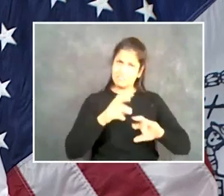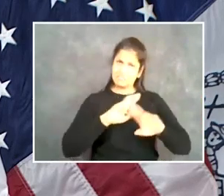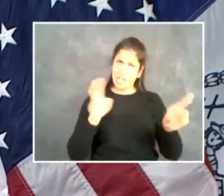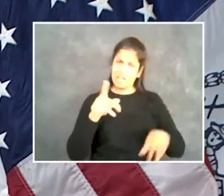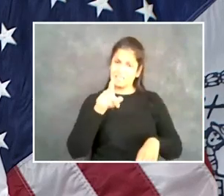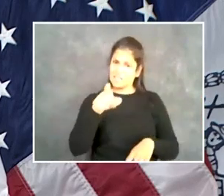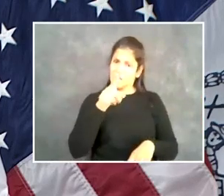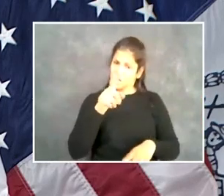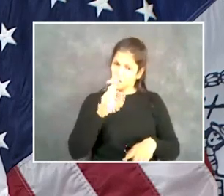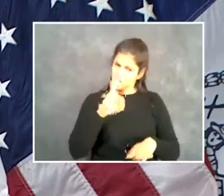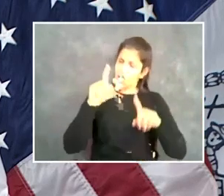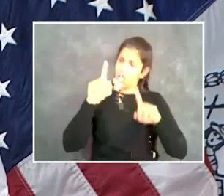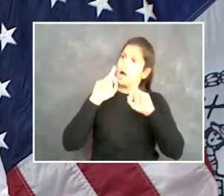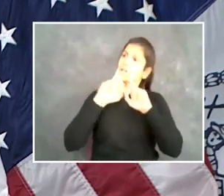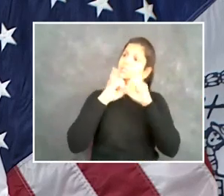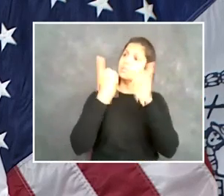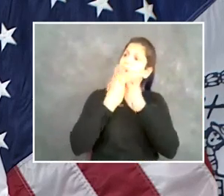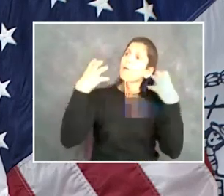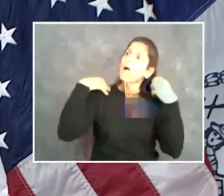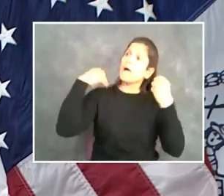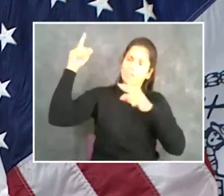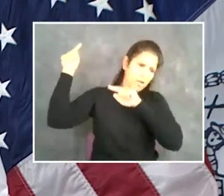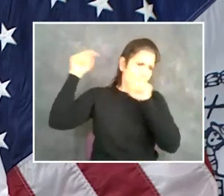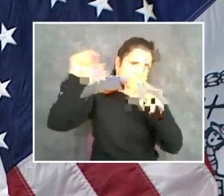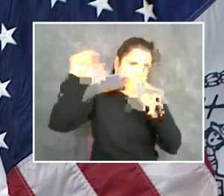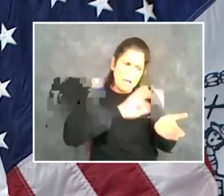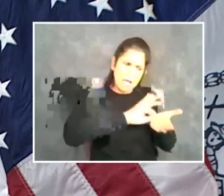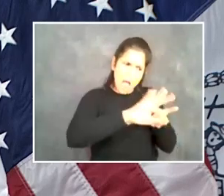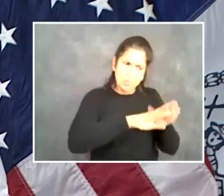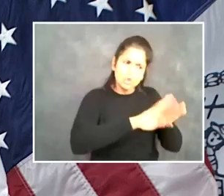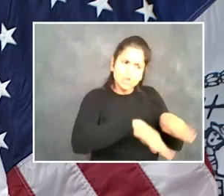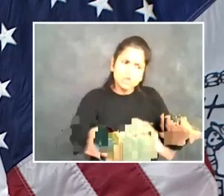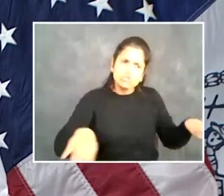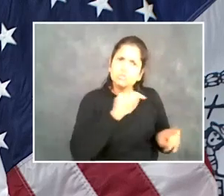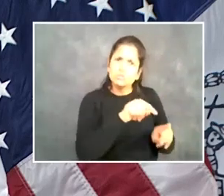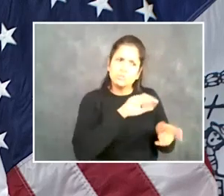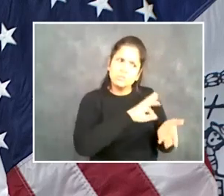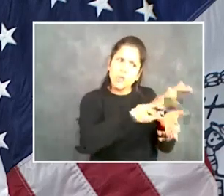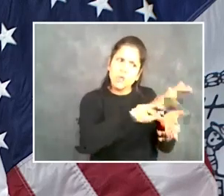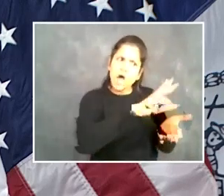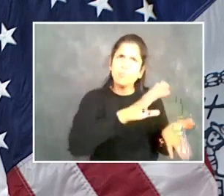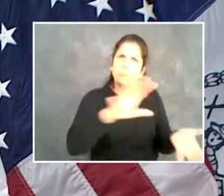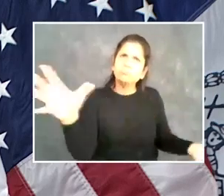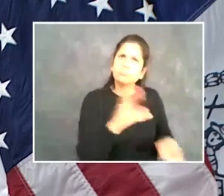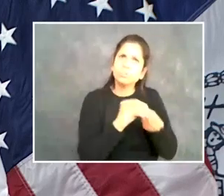MANY CHILDREN ARE EXPERIENCING THESE SERIOUS SIDE EFFECTS, RIGHT NOW. IS THIS SOMETHING YOU WANT THE HEALTH DEPARTMENT TO BE